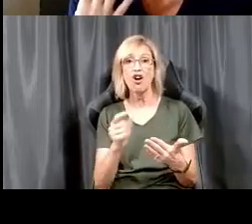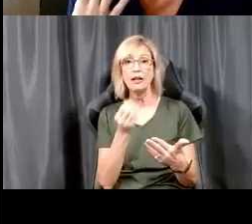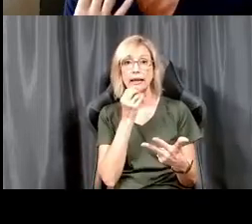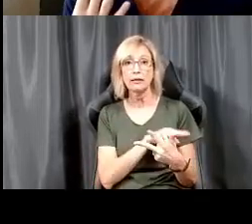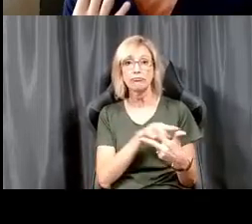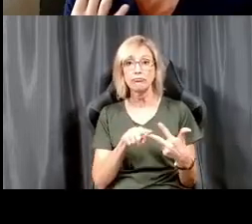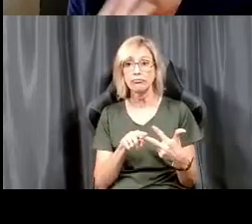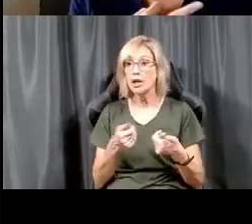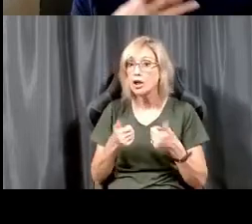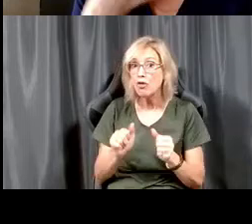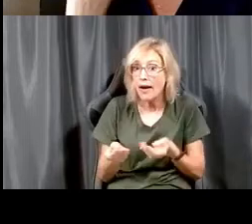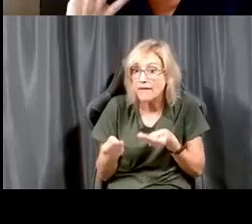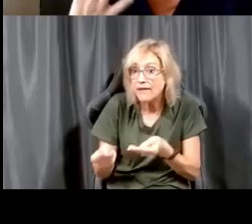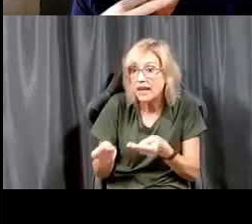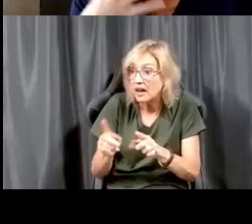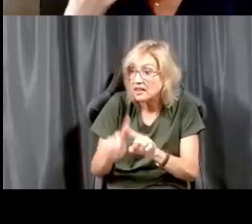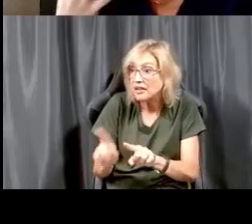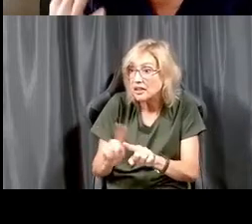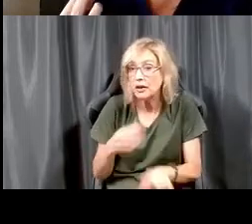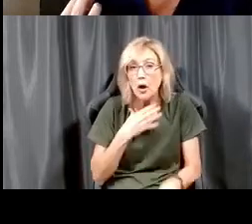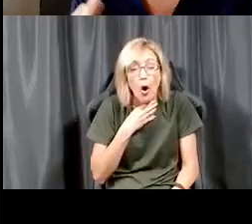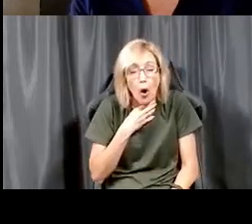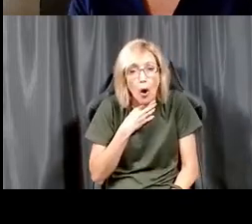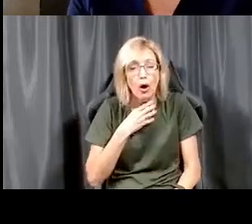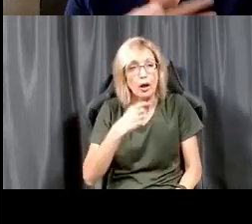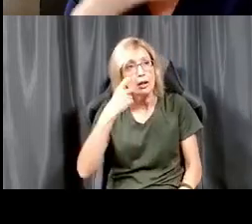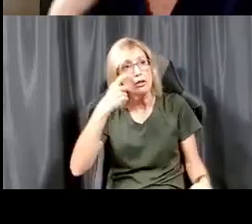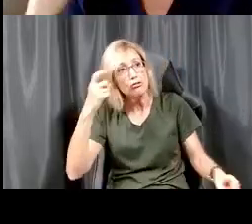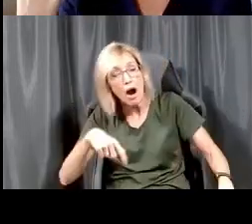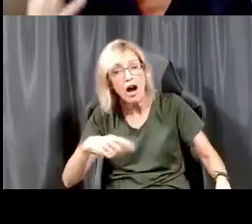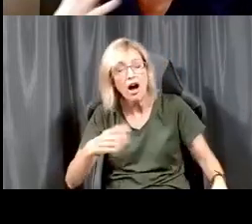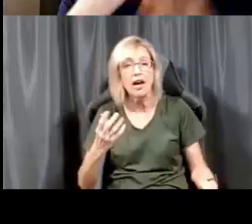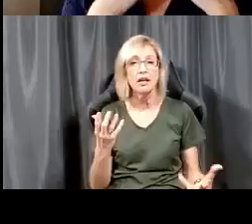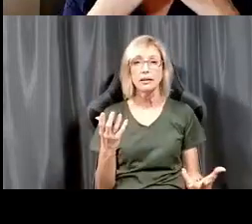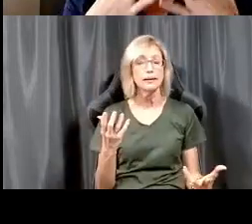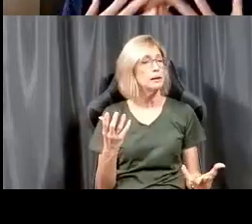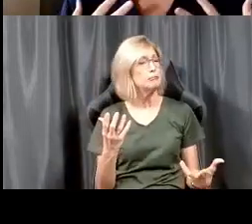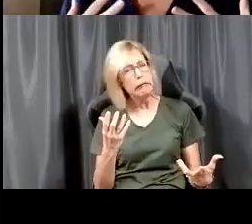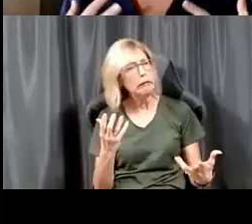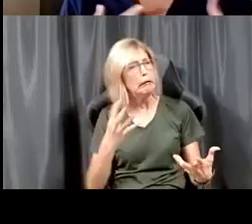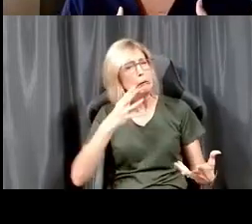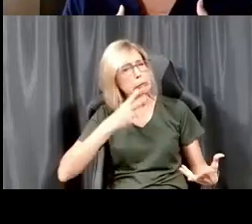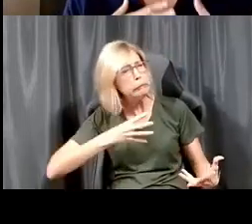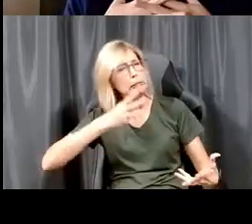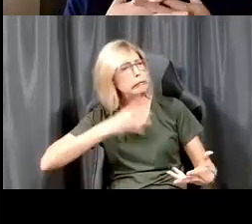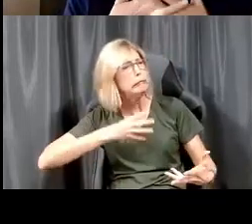tried to feed him anything else, he would gag, cry, drool a lot. All of these things.